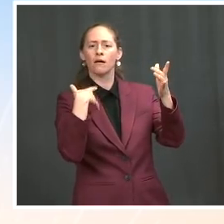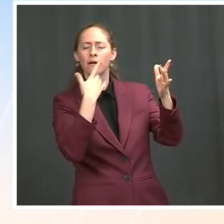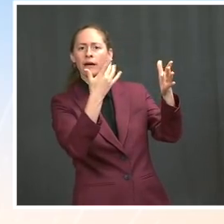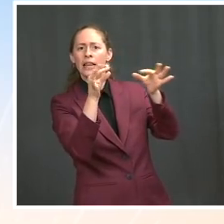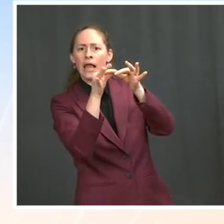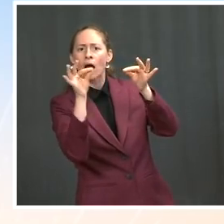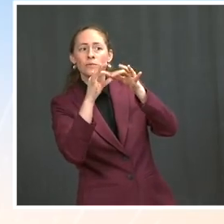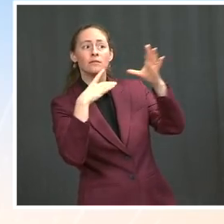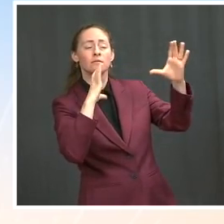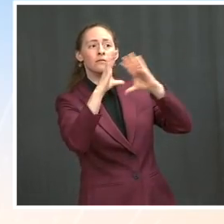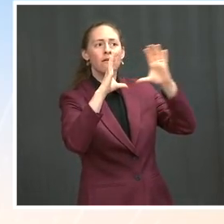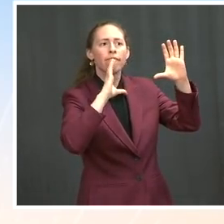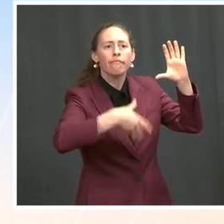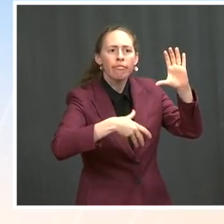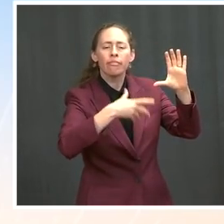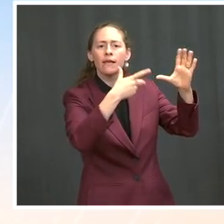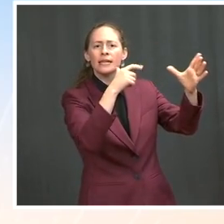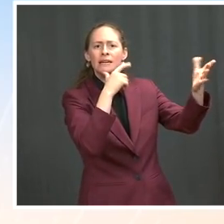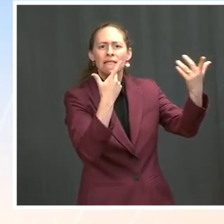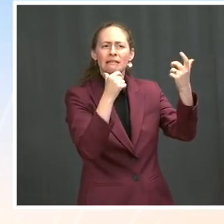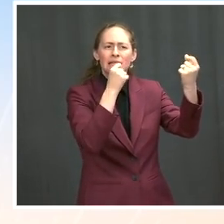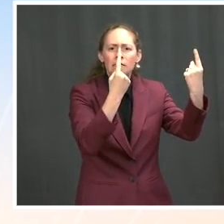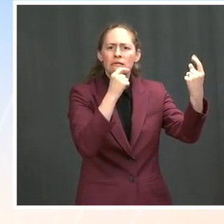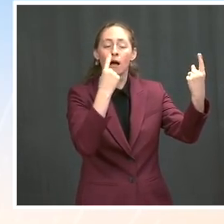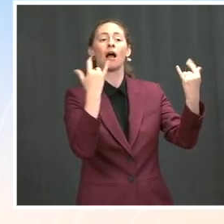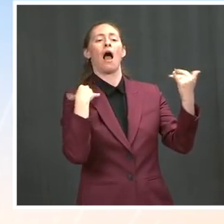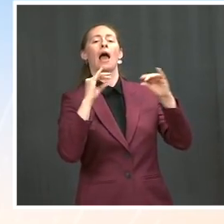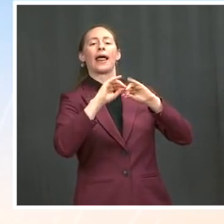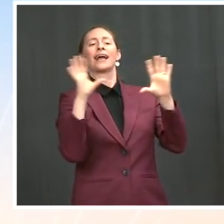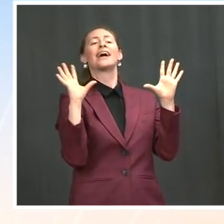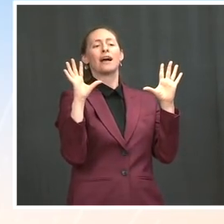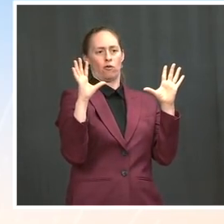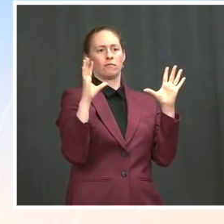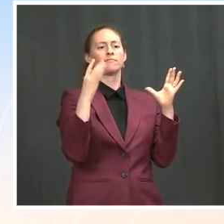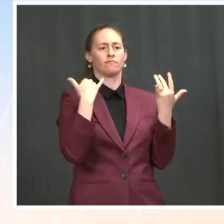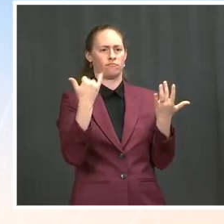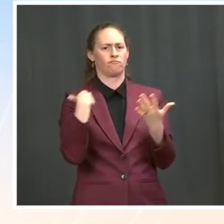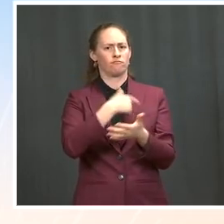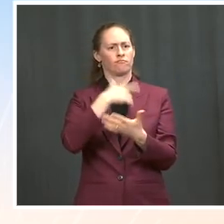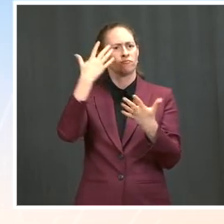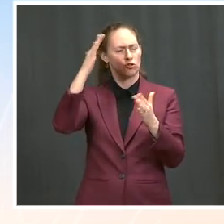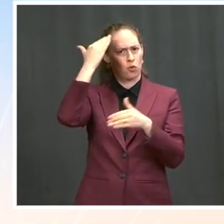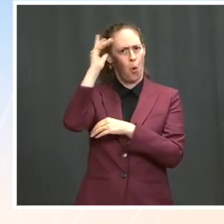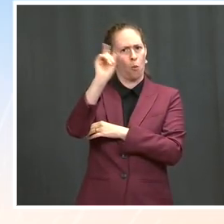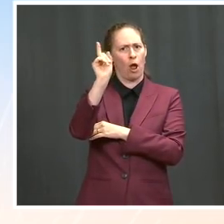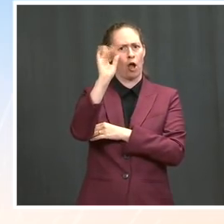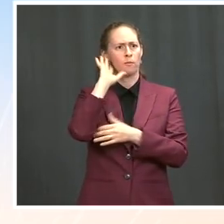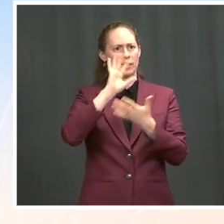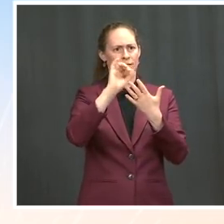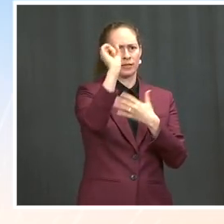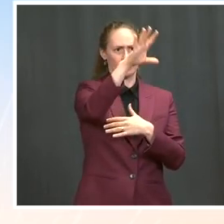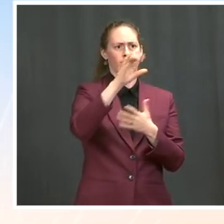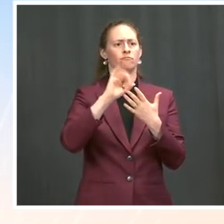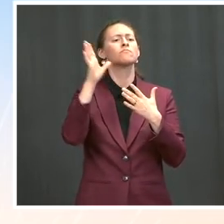So we have announced today where these doses are going. We will continue to announce as they land on the ground and as they are being shipped.